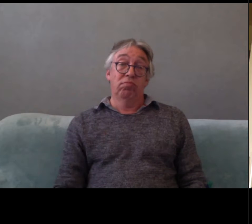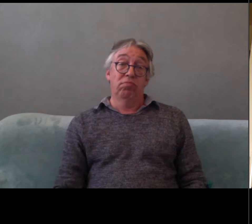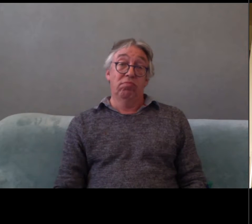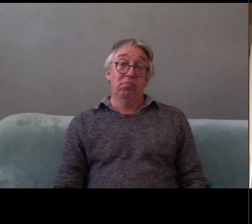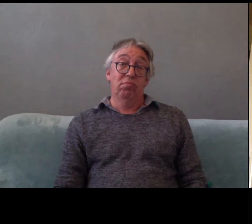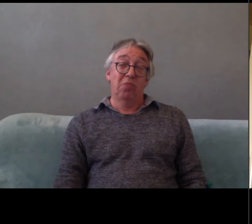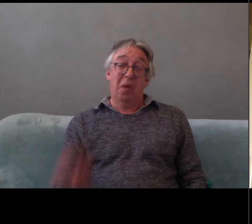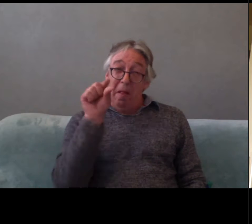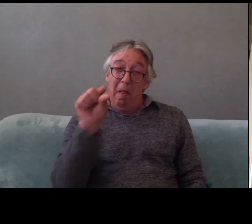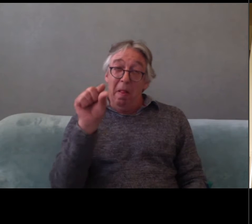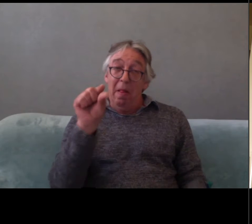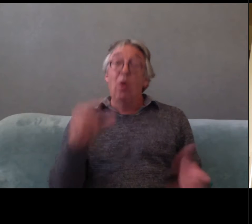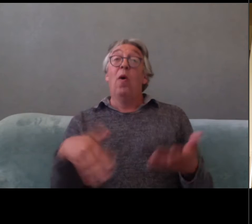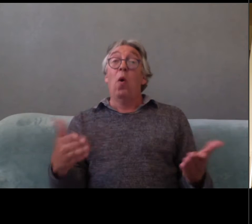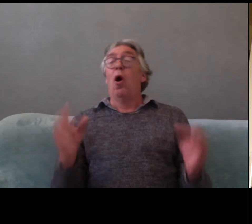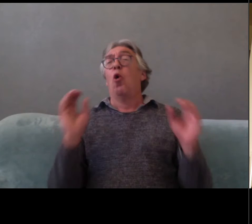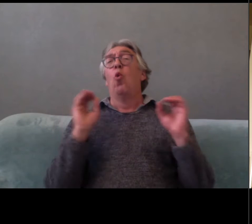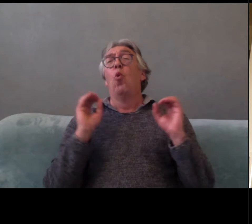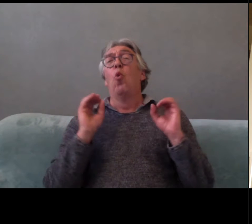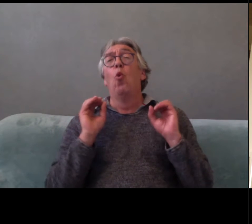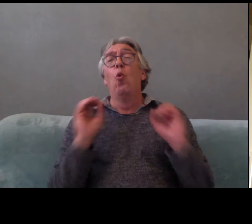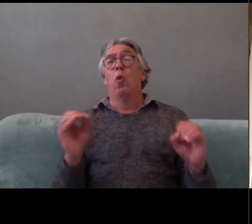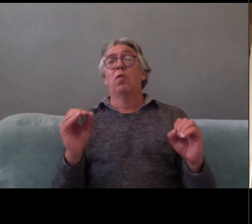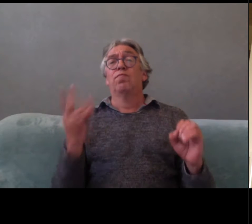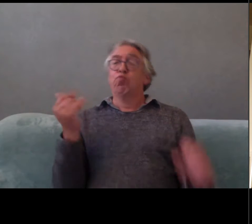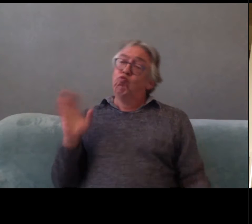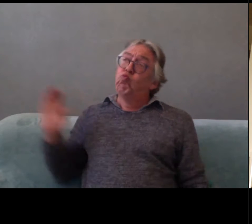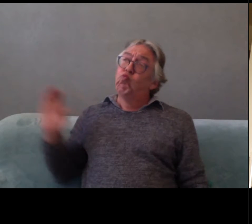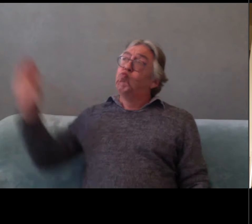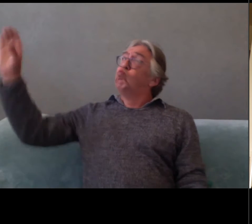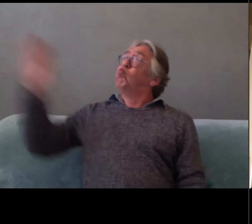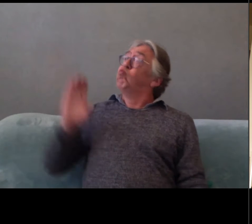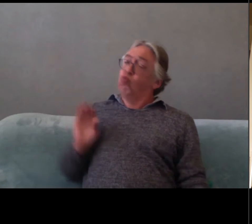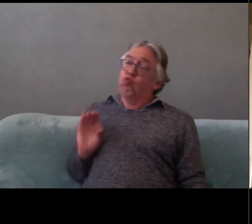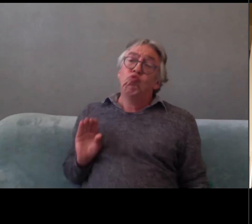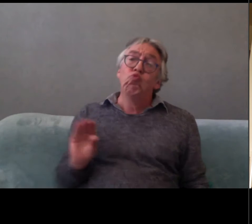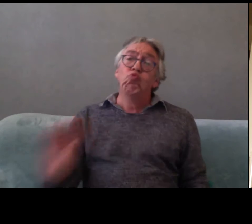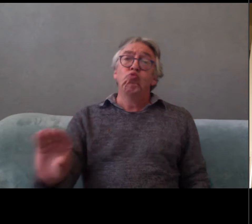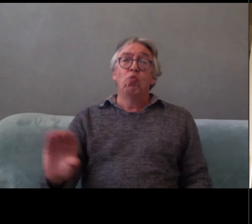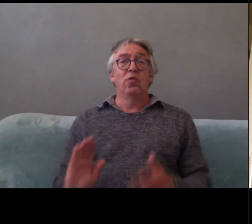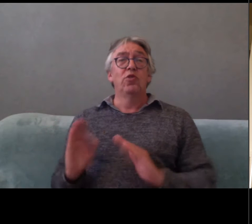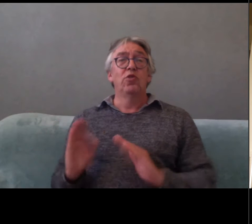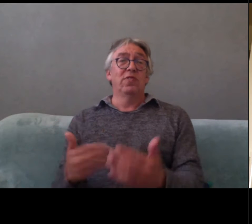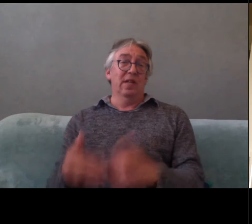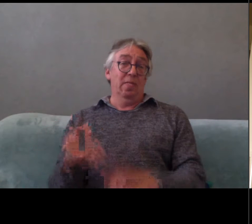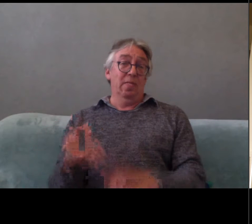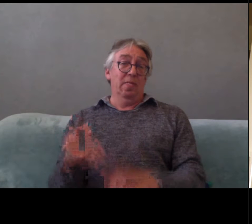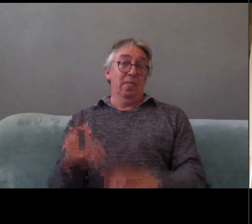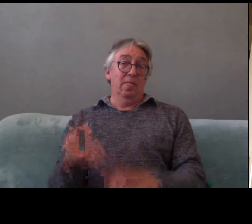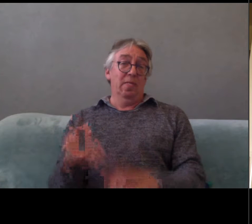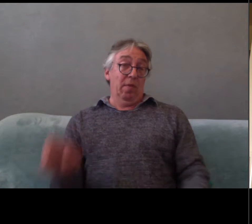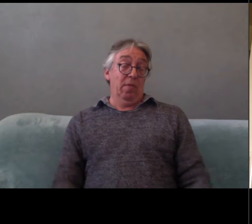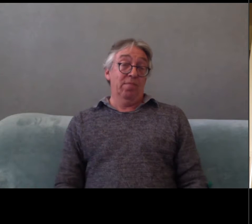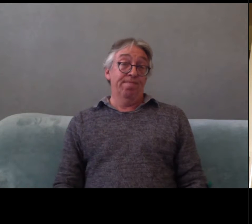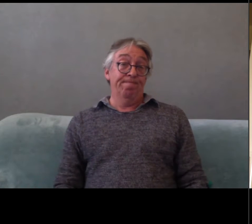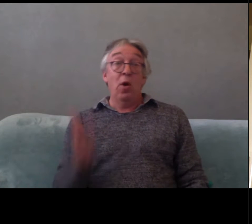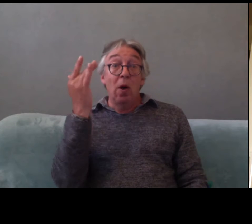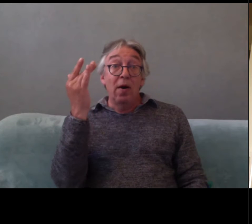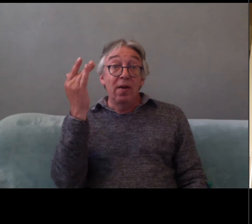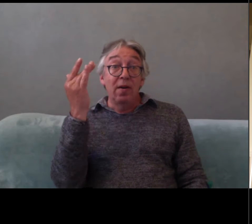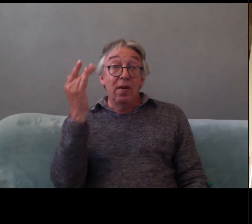And this has to do with the way Member States have dealt with this,